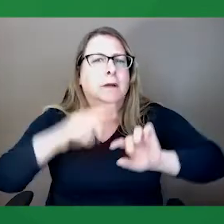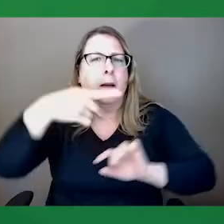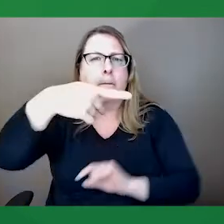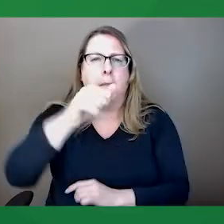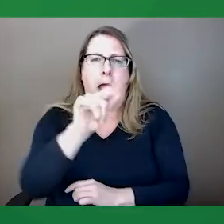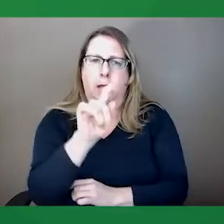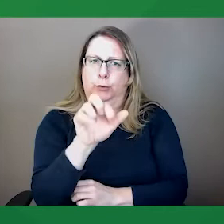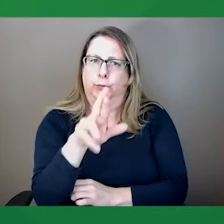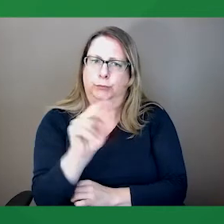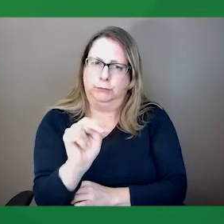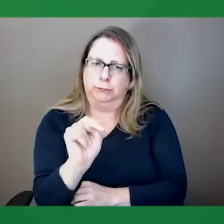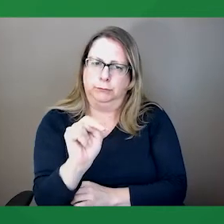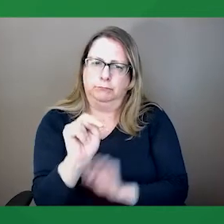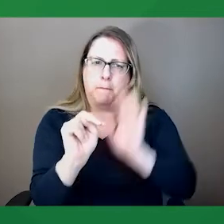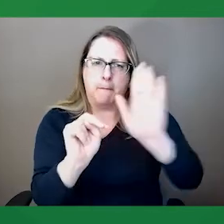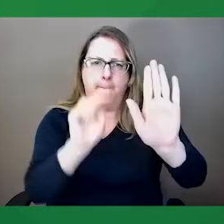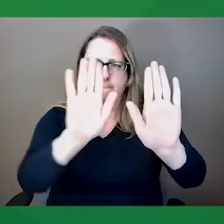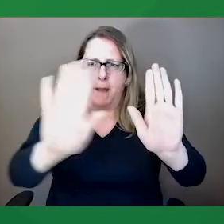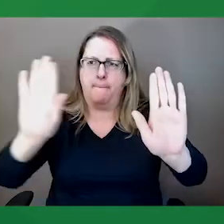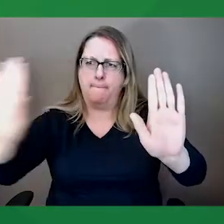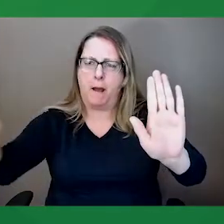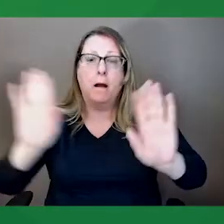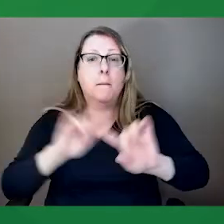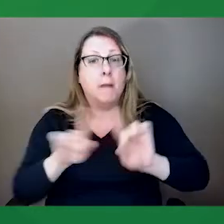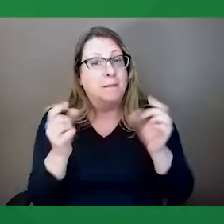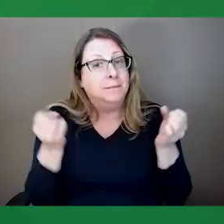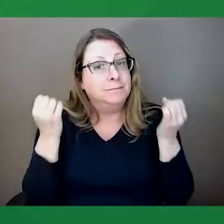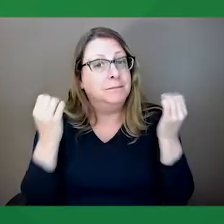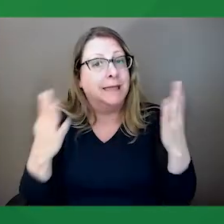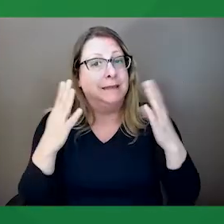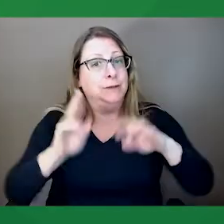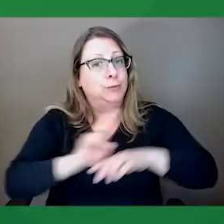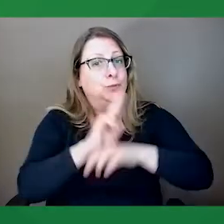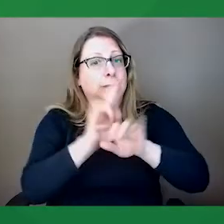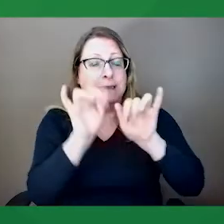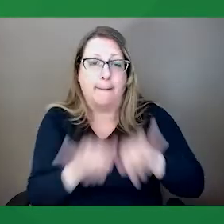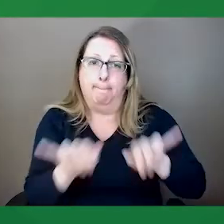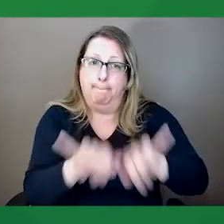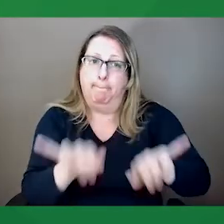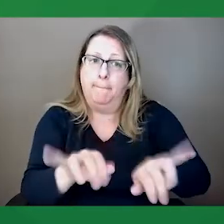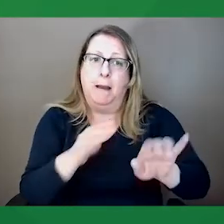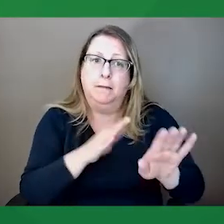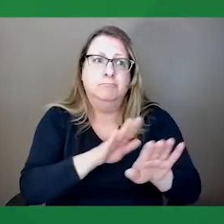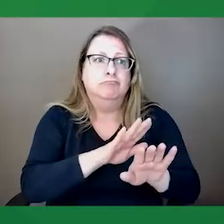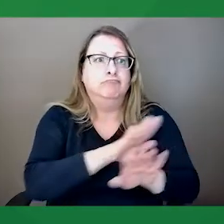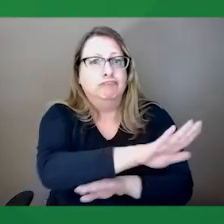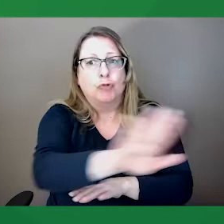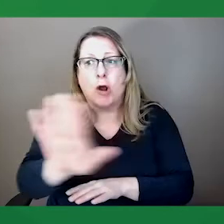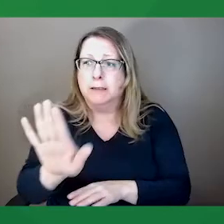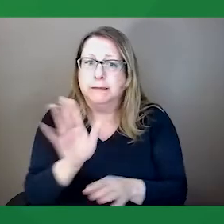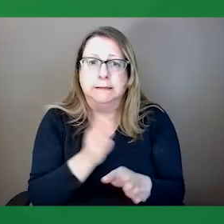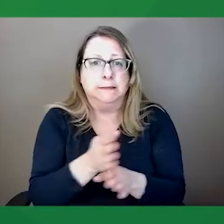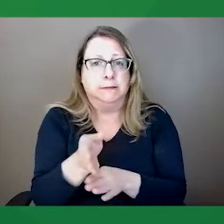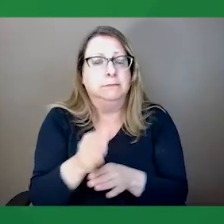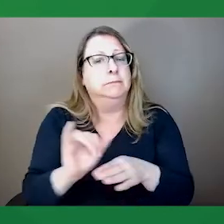these pages have certain patterns that makes design, but a lot of them are common, a lot of them are used across the industry.